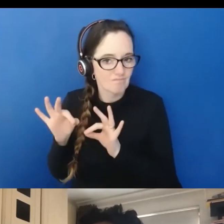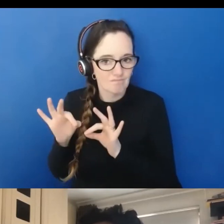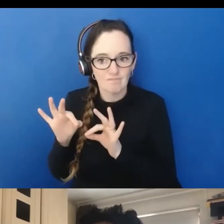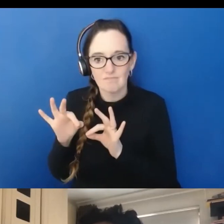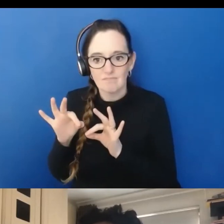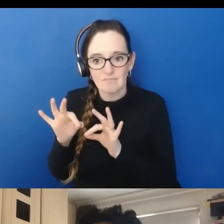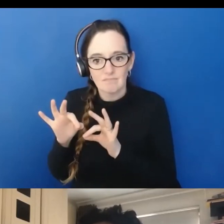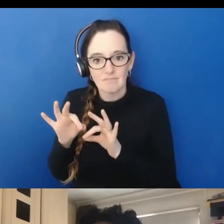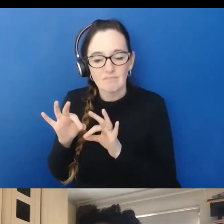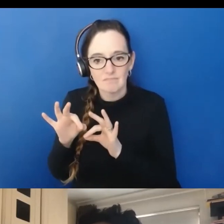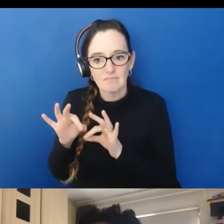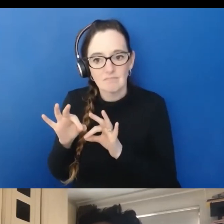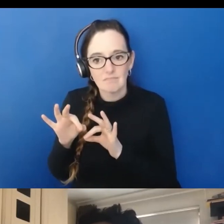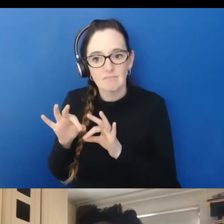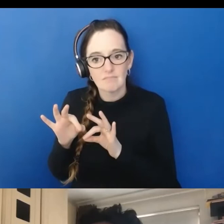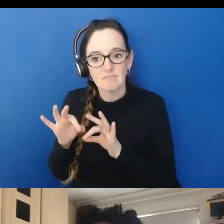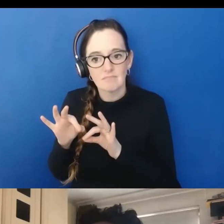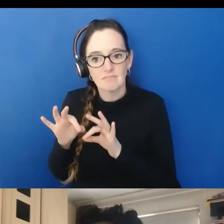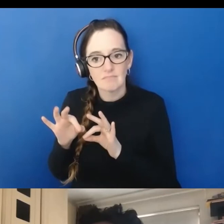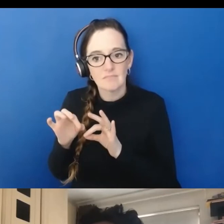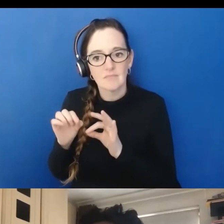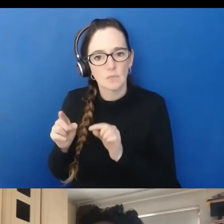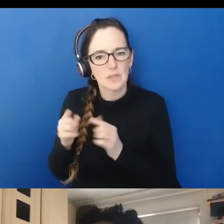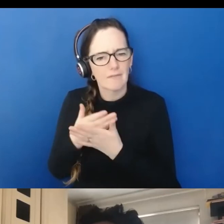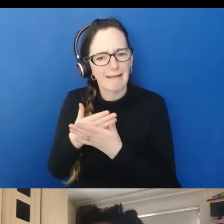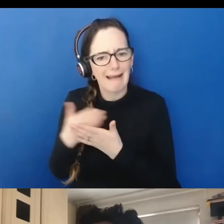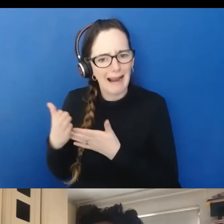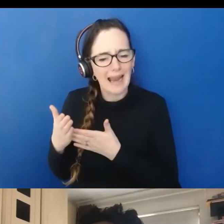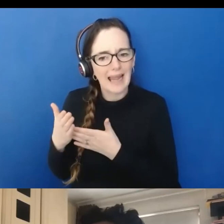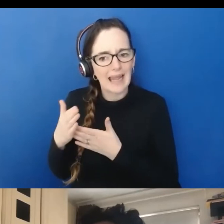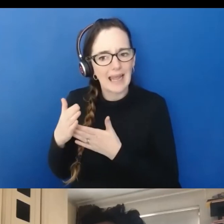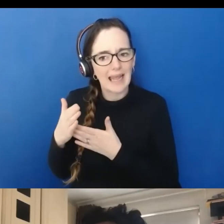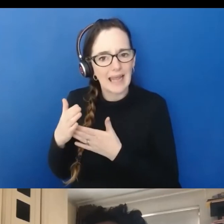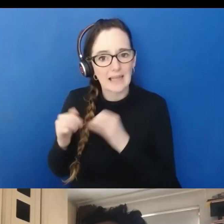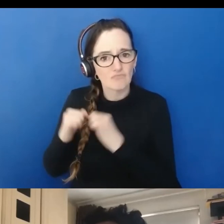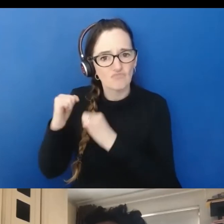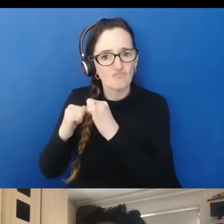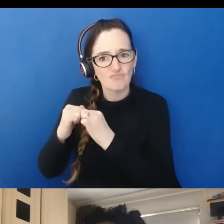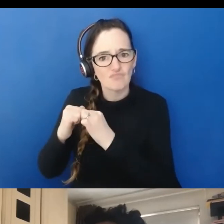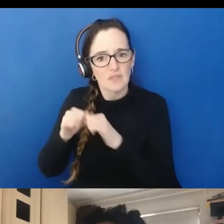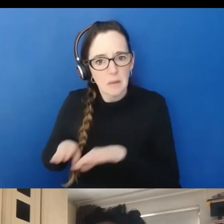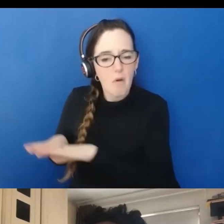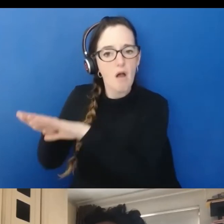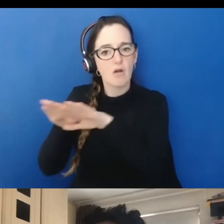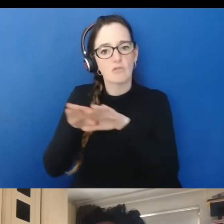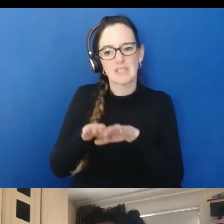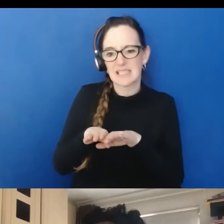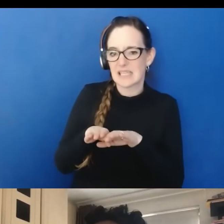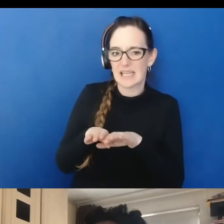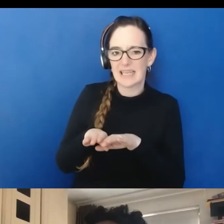which utilise more clear dynamics for democracy than a one-vote,